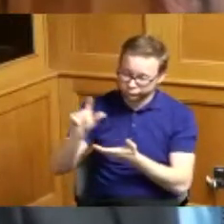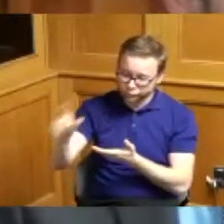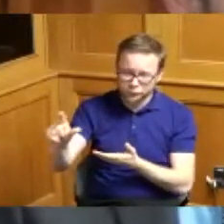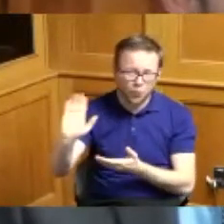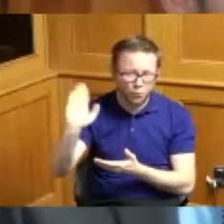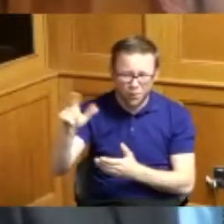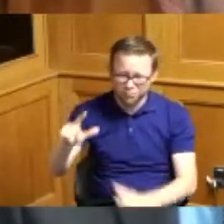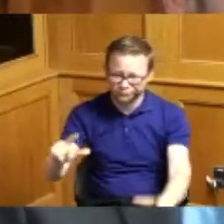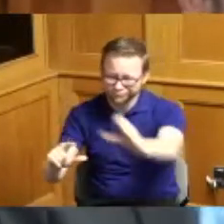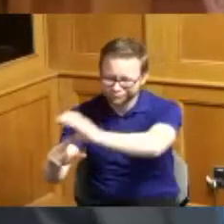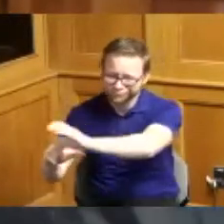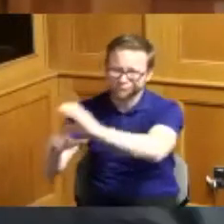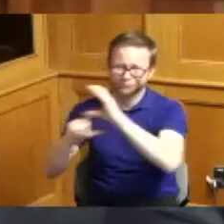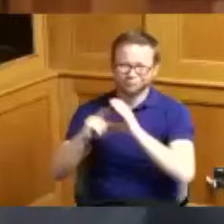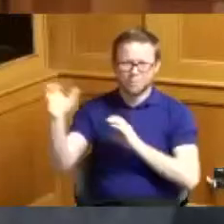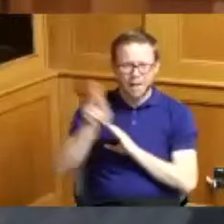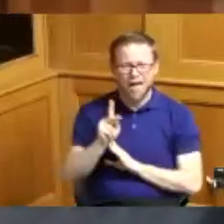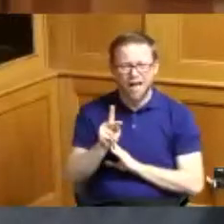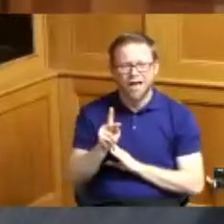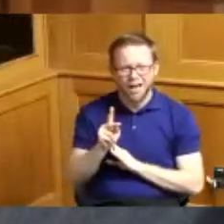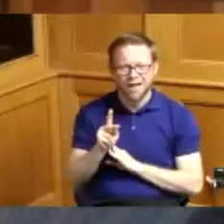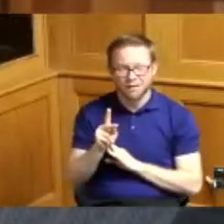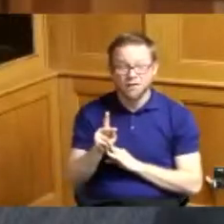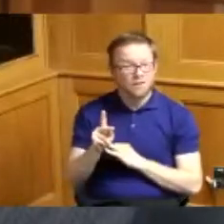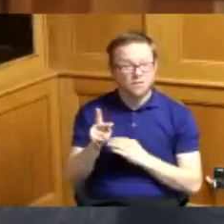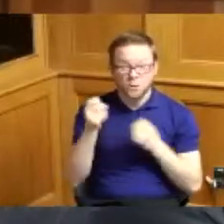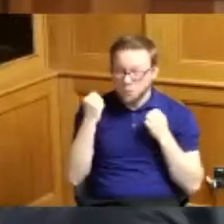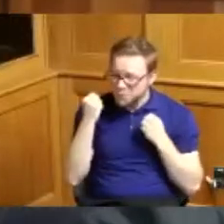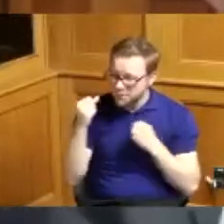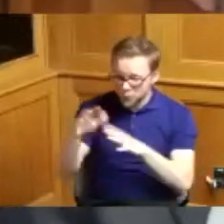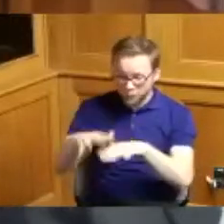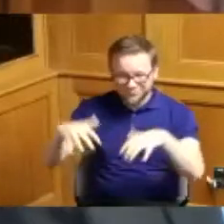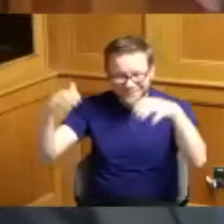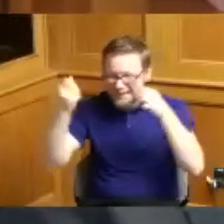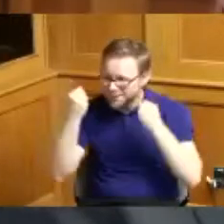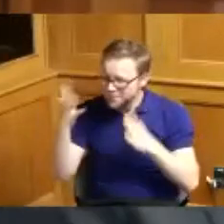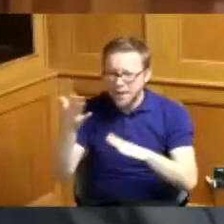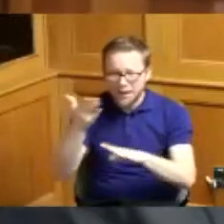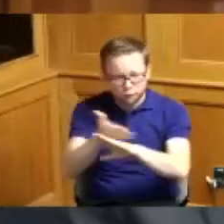will make in the stadium are investments we were going to make anyway and so I take a great deal of